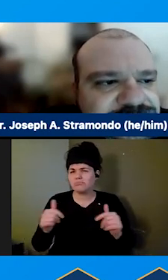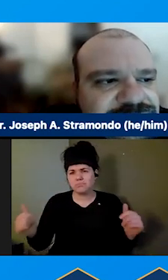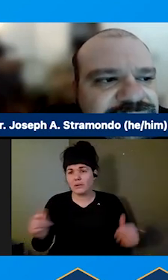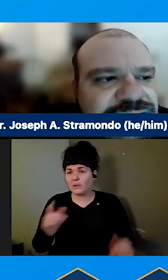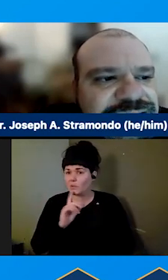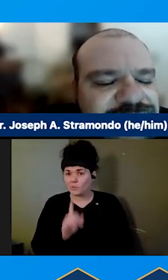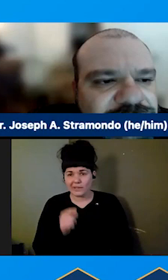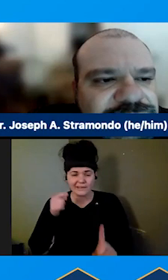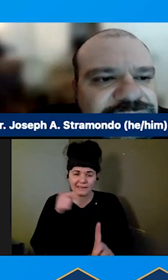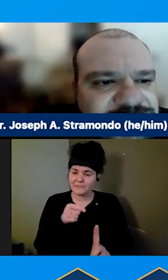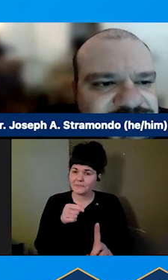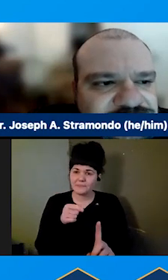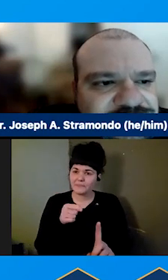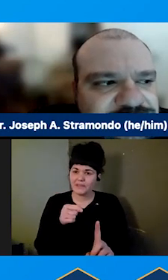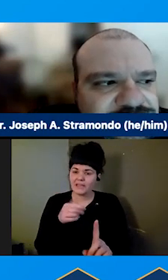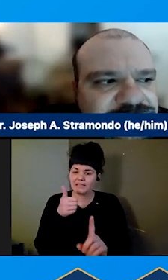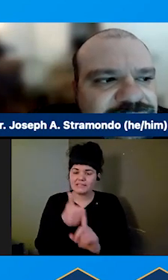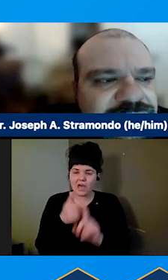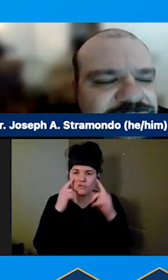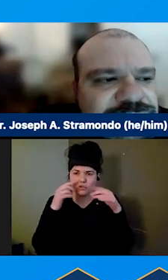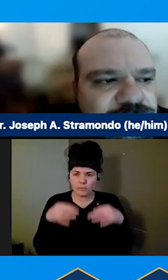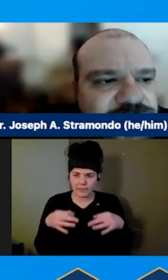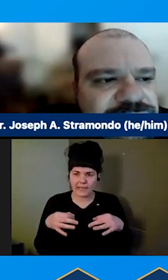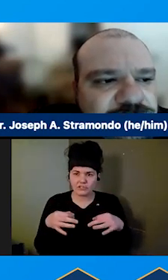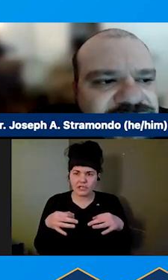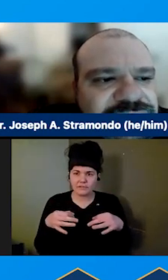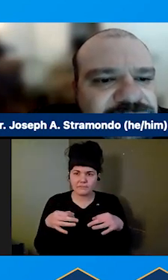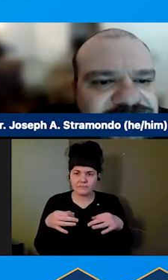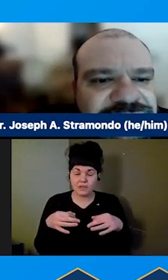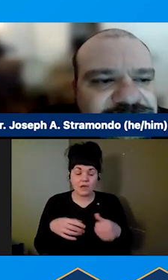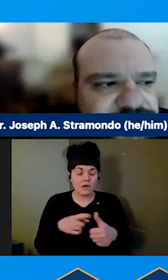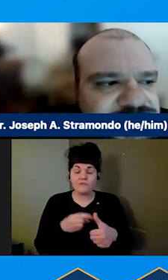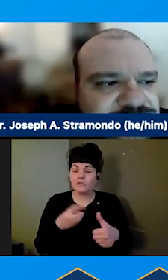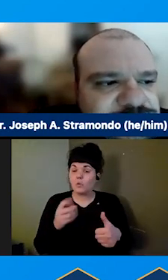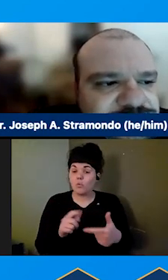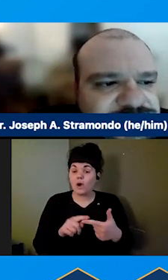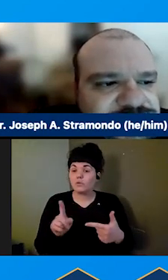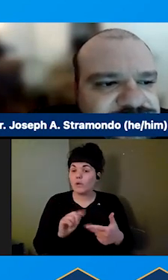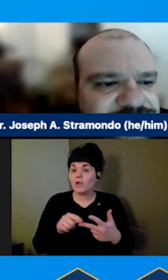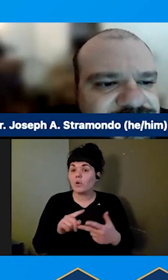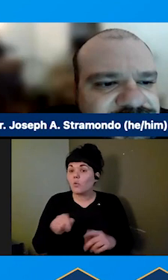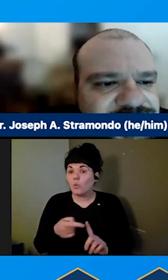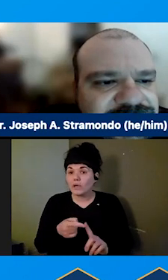forth. It's really just self-!$!! self-determination of the what